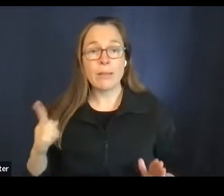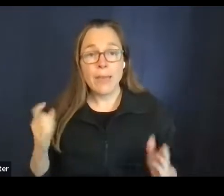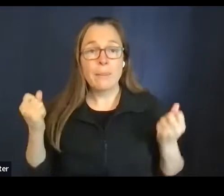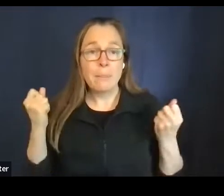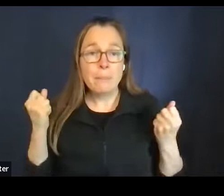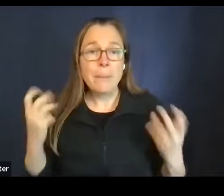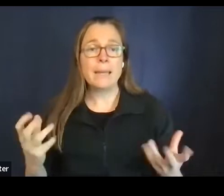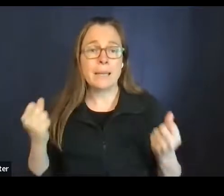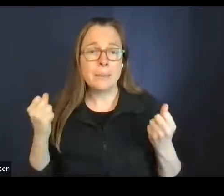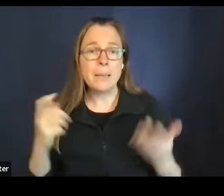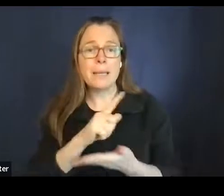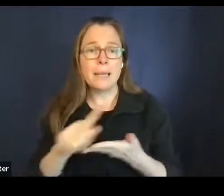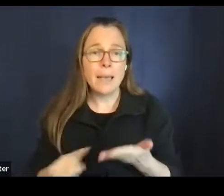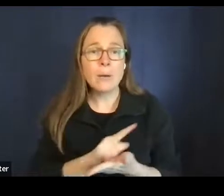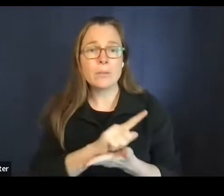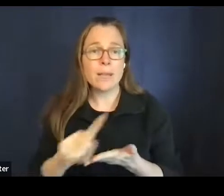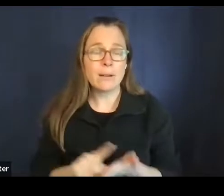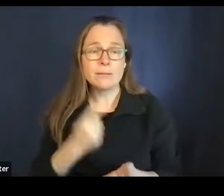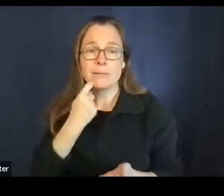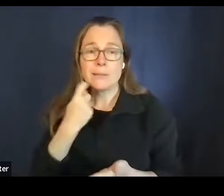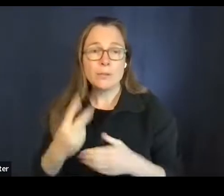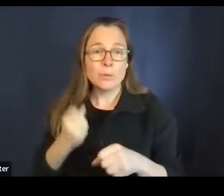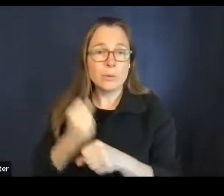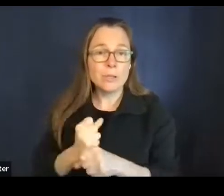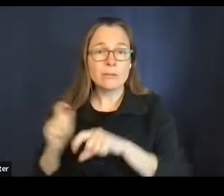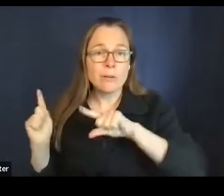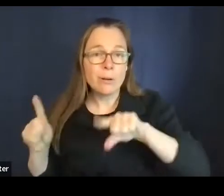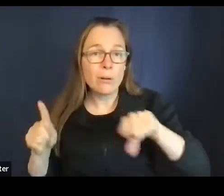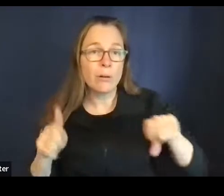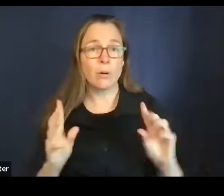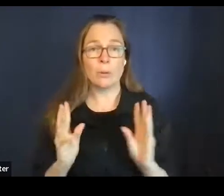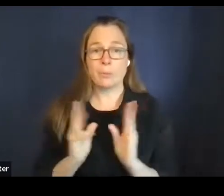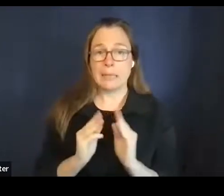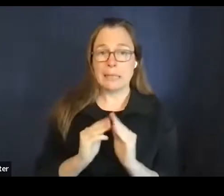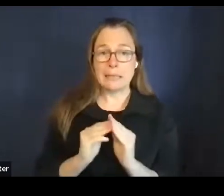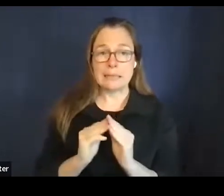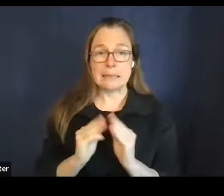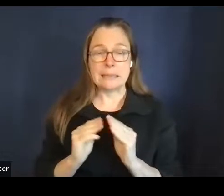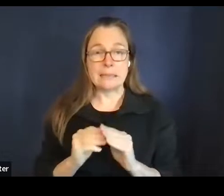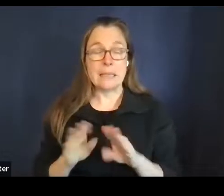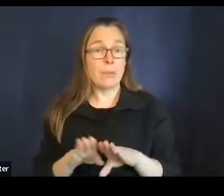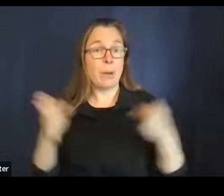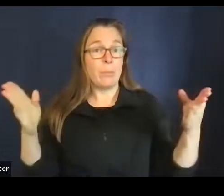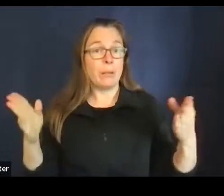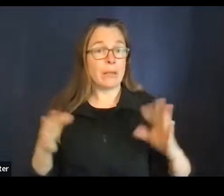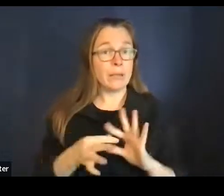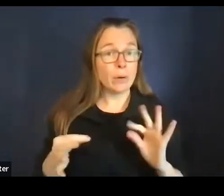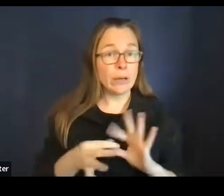many hours in the last two years in meetings, briefings, public hearings, stakeholder meetings,